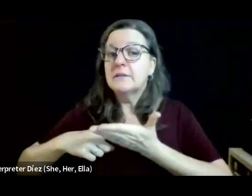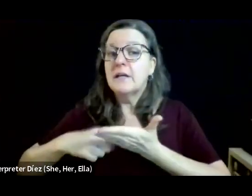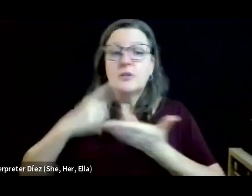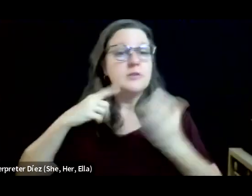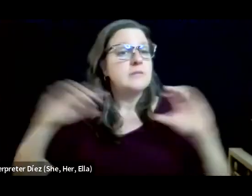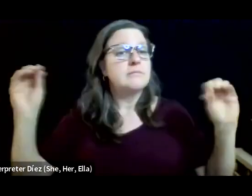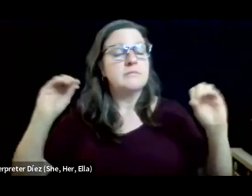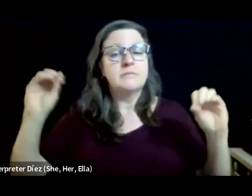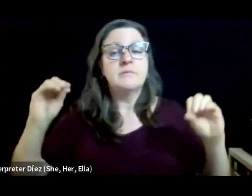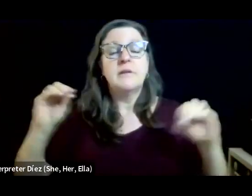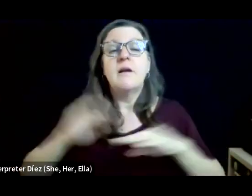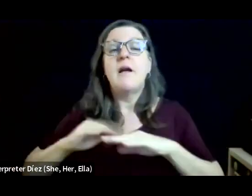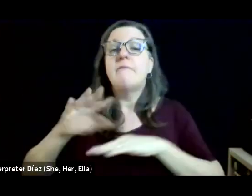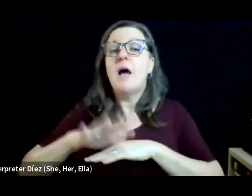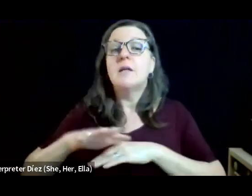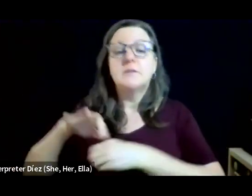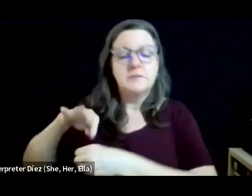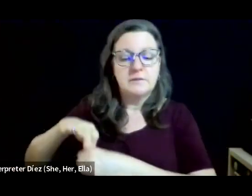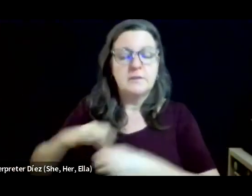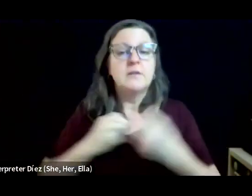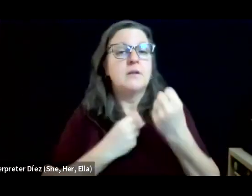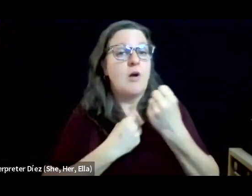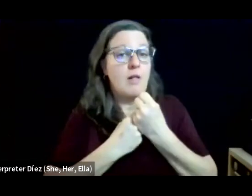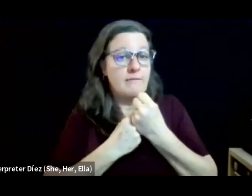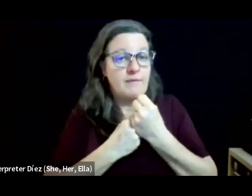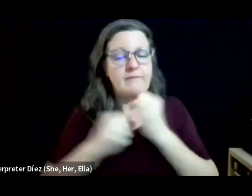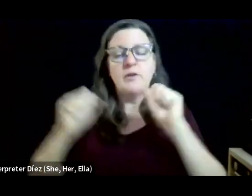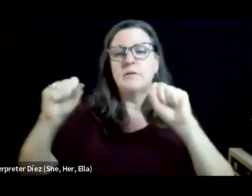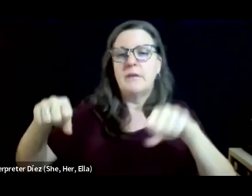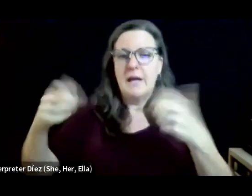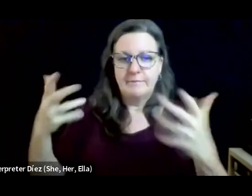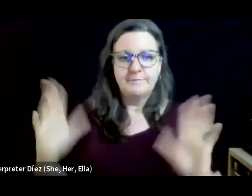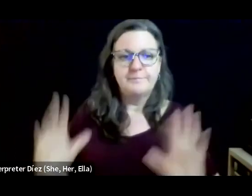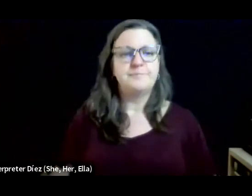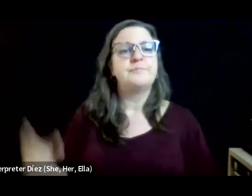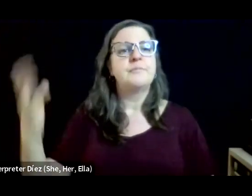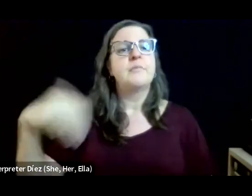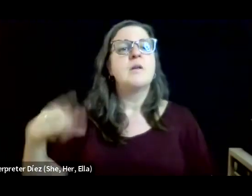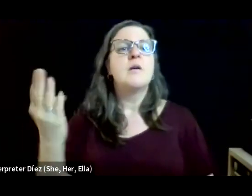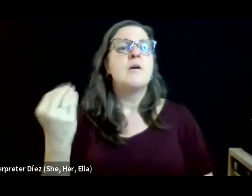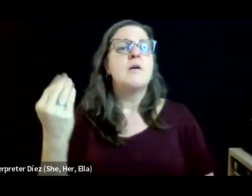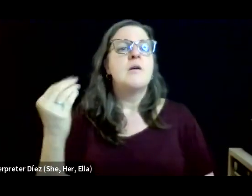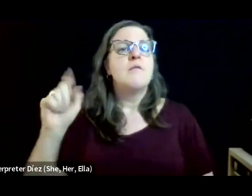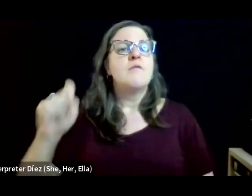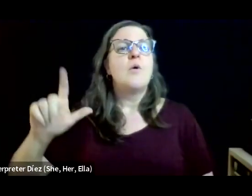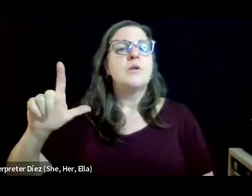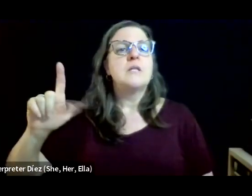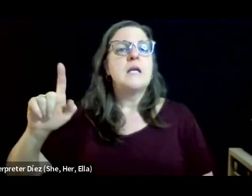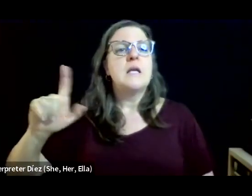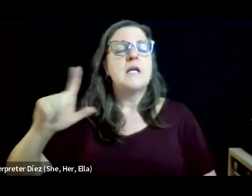advice? [Approved.] All in favor? Aye. Item #14.21, Approval to Utilize Sourcewelll's